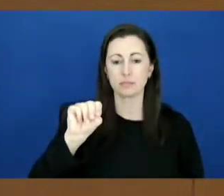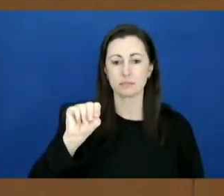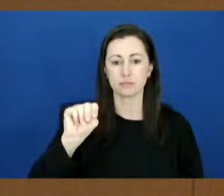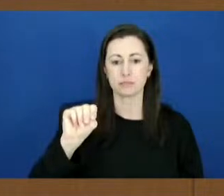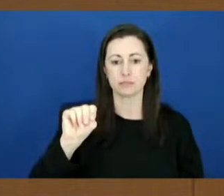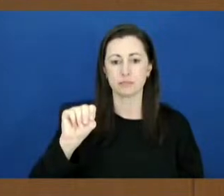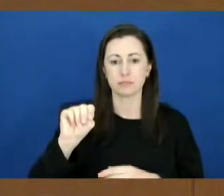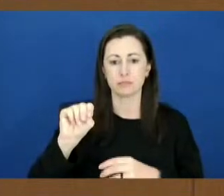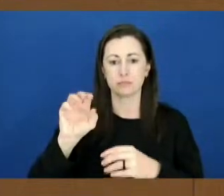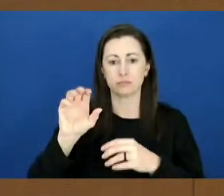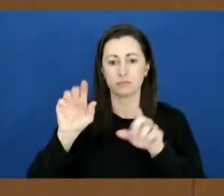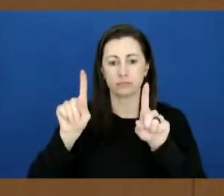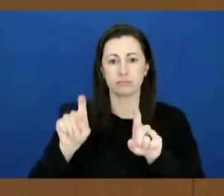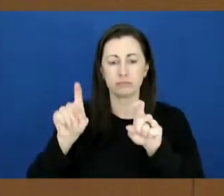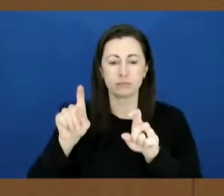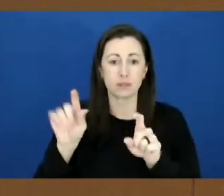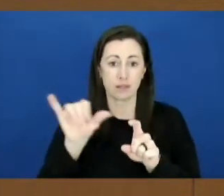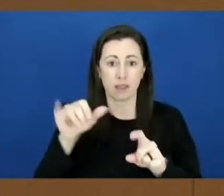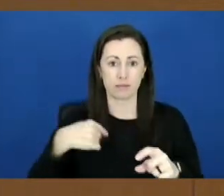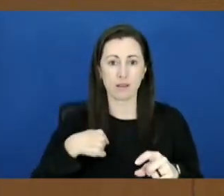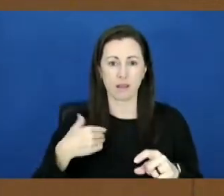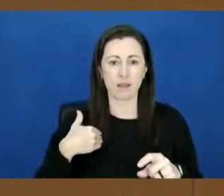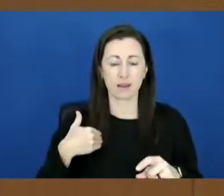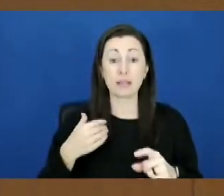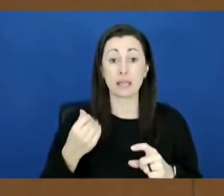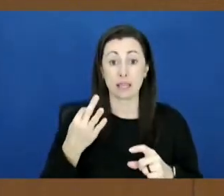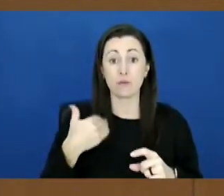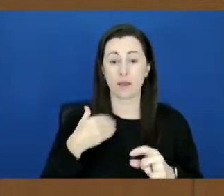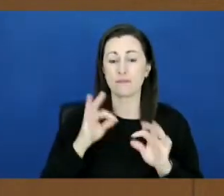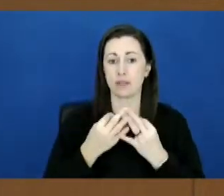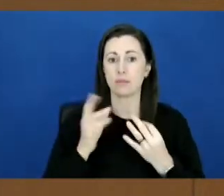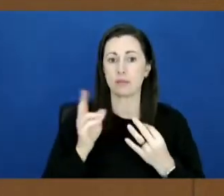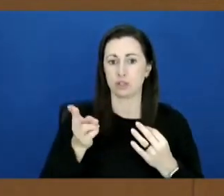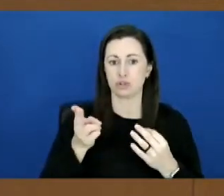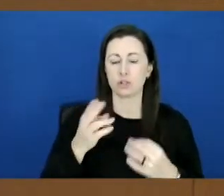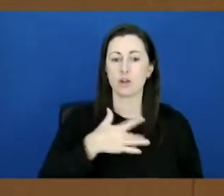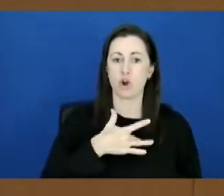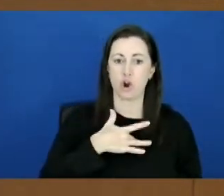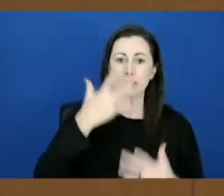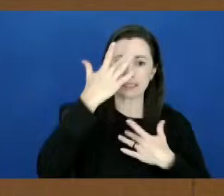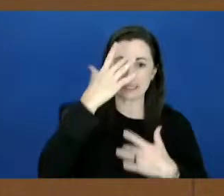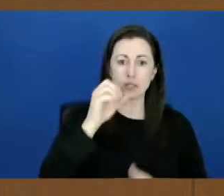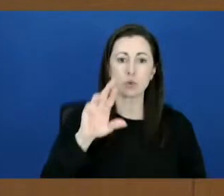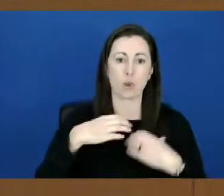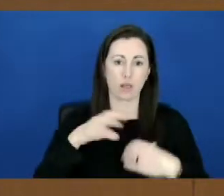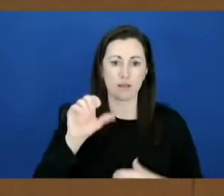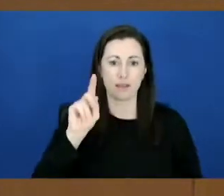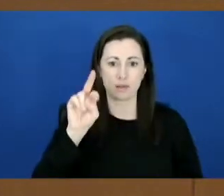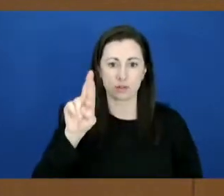CALCIUM SCORE, LIKE THE ONE THAT